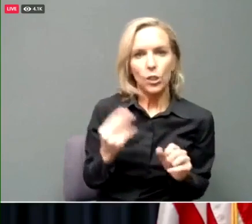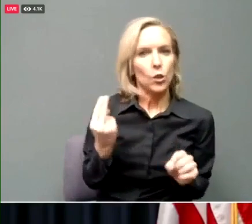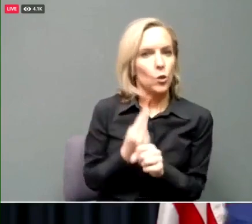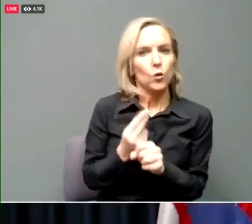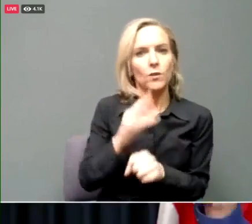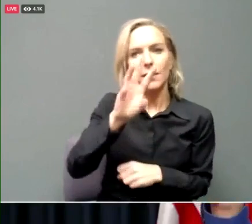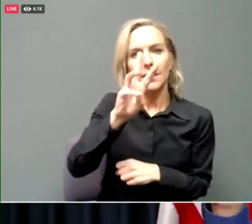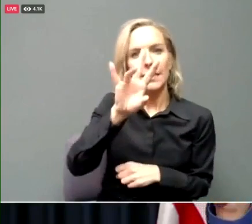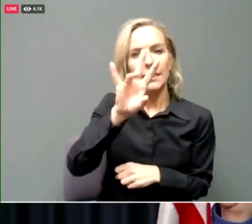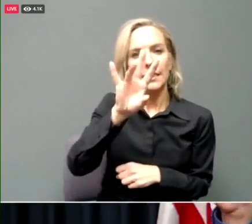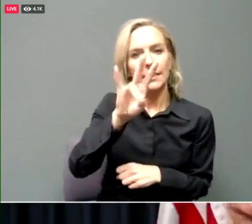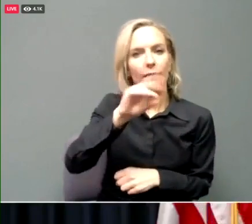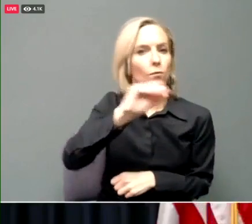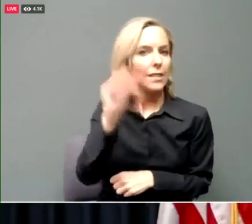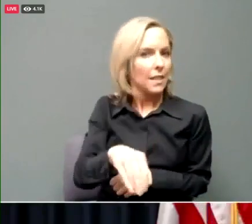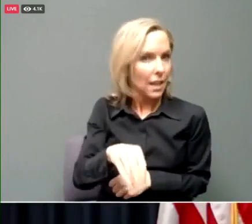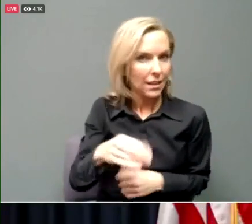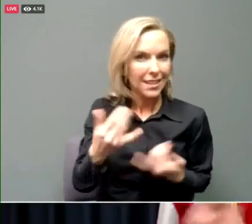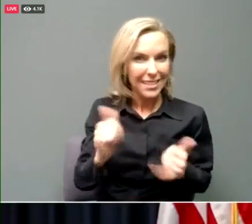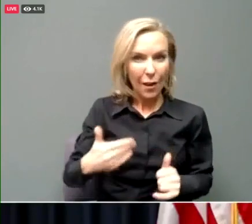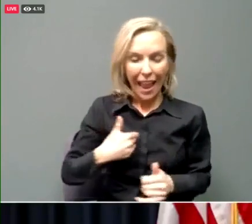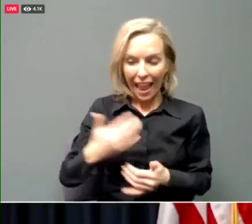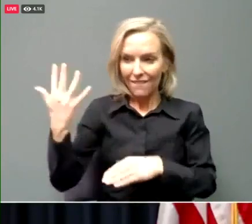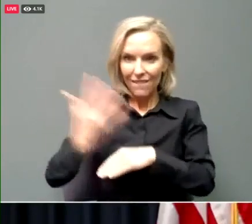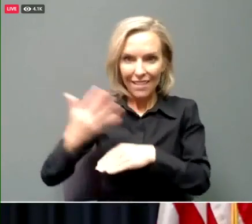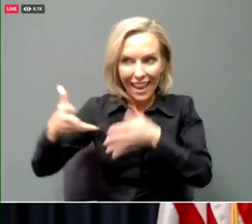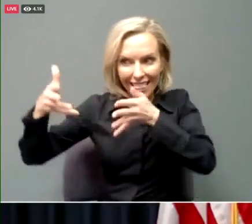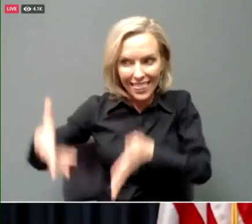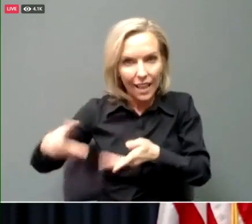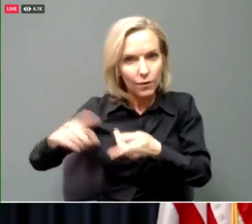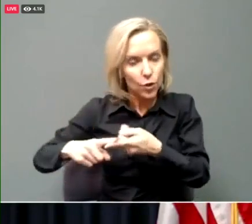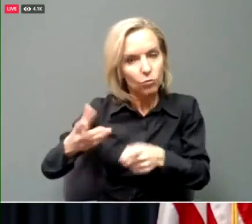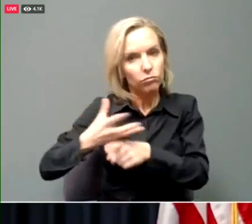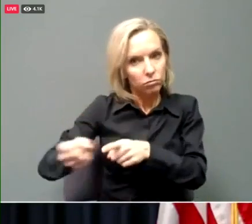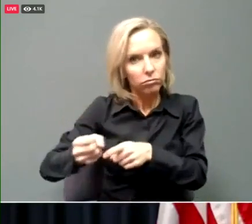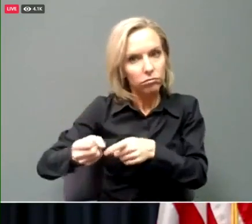and we still have five more days in this week to use up the rest. Our state